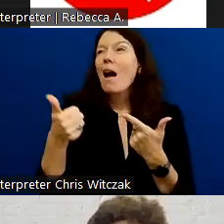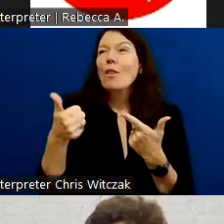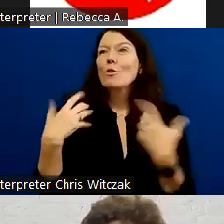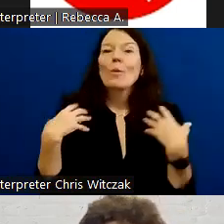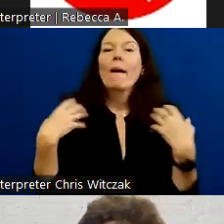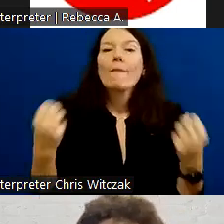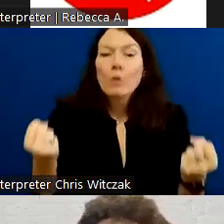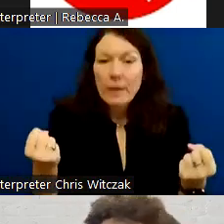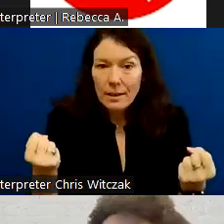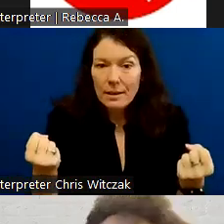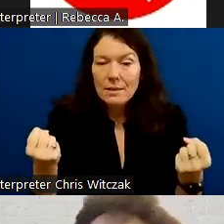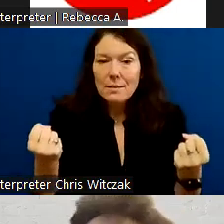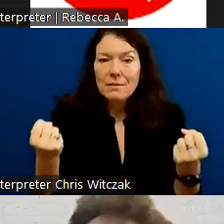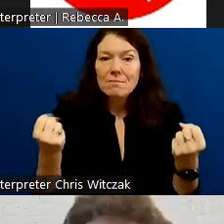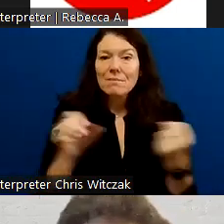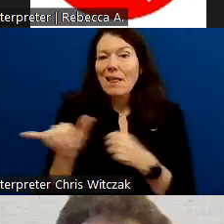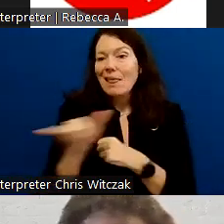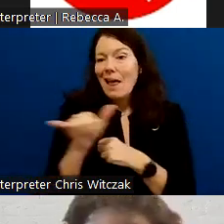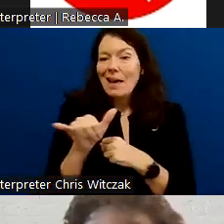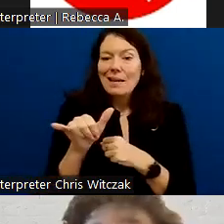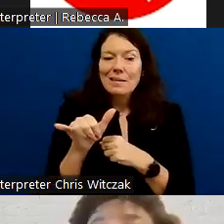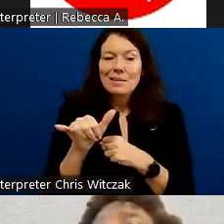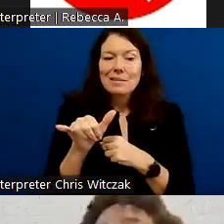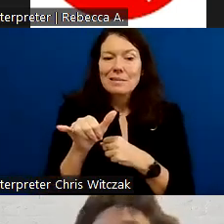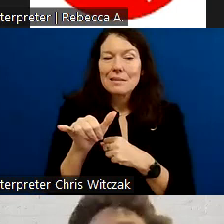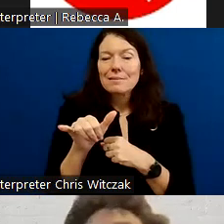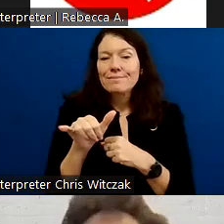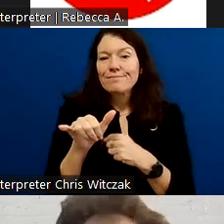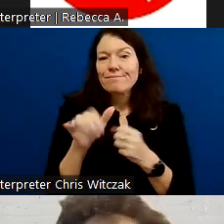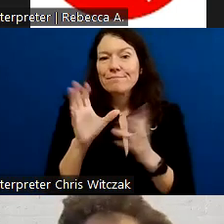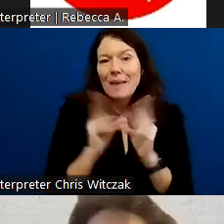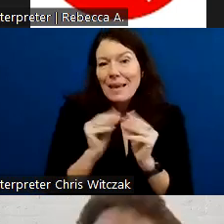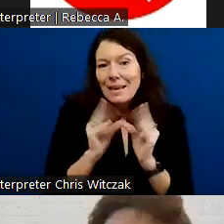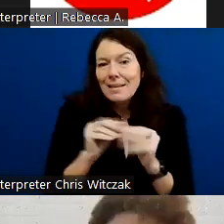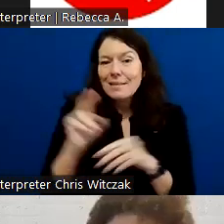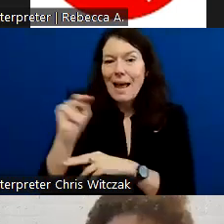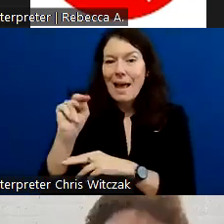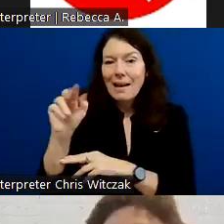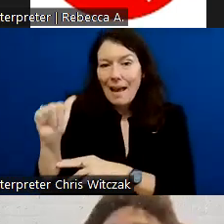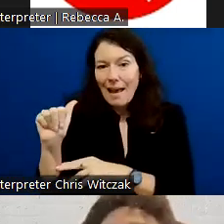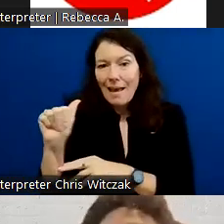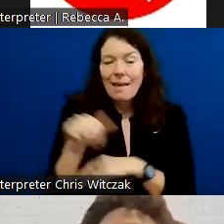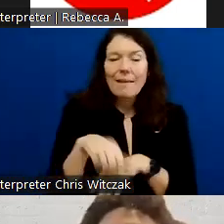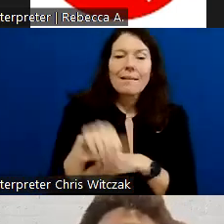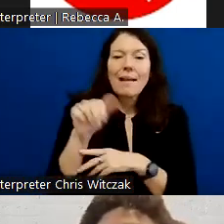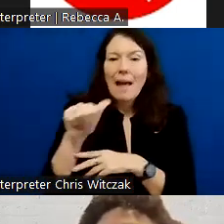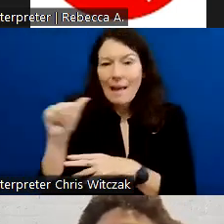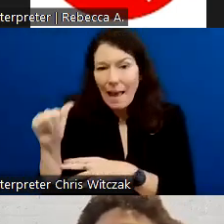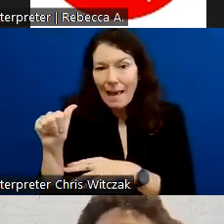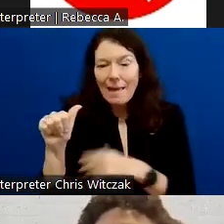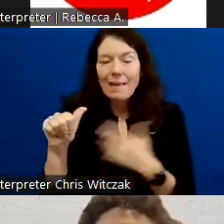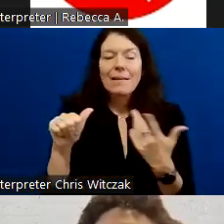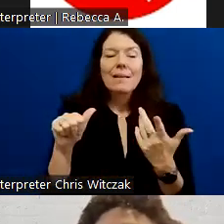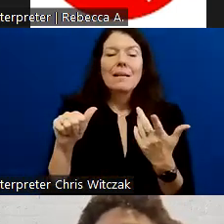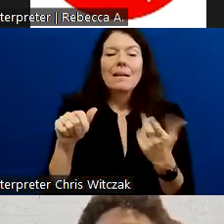aspects of recovery like mutual aid meetings so that's like NA, AA um and also withholding